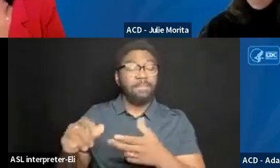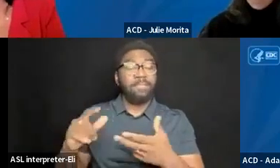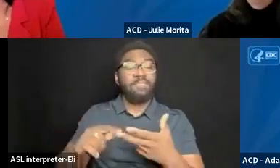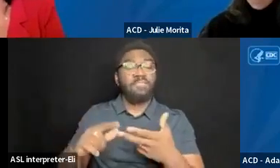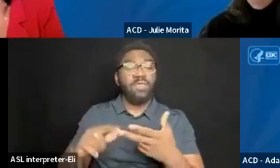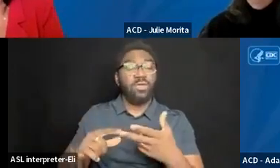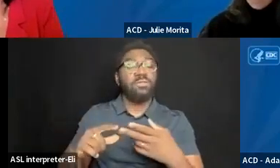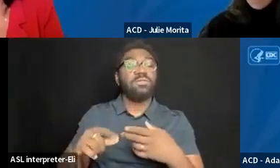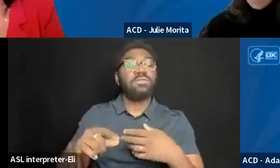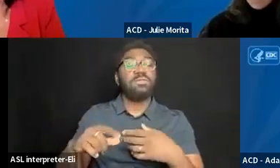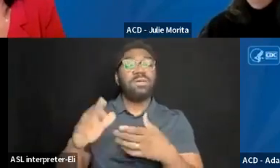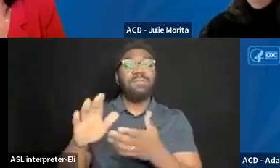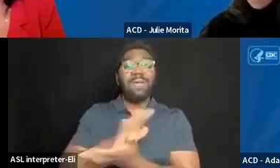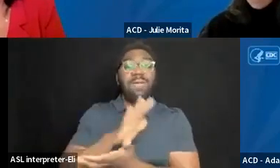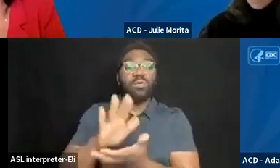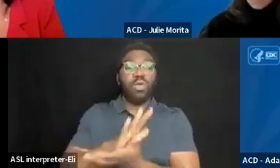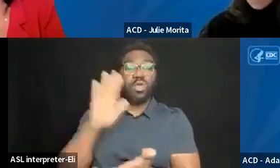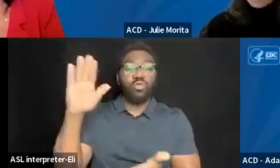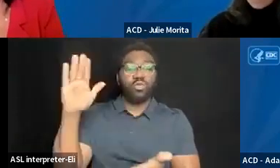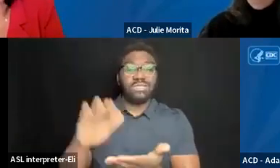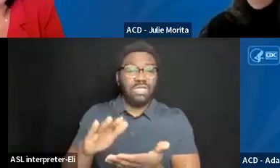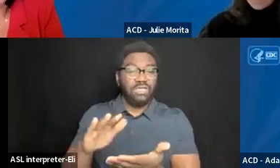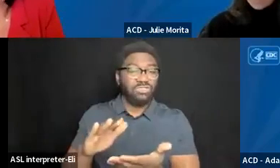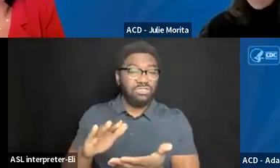to do studies or collect data necessarily in real time.